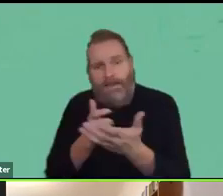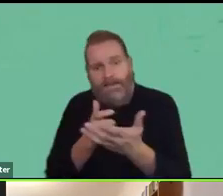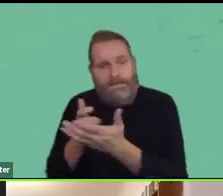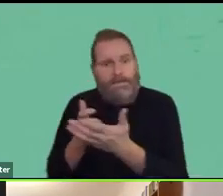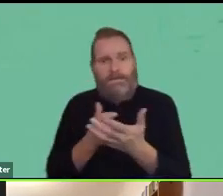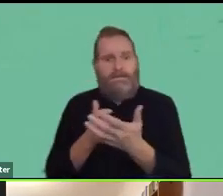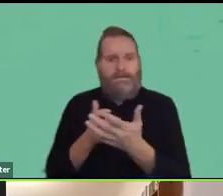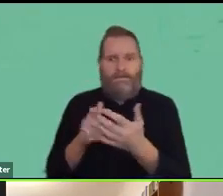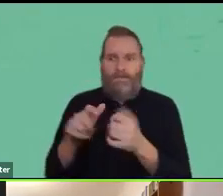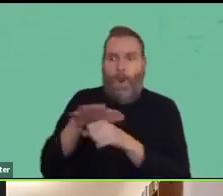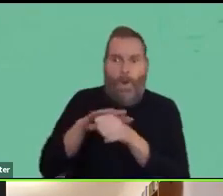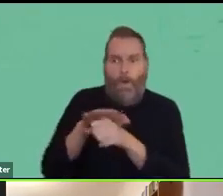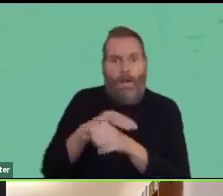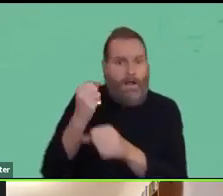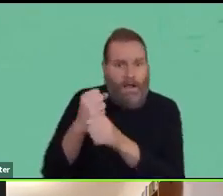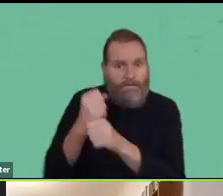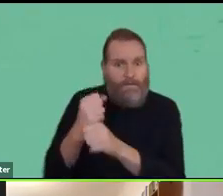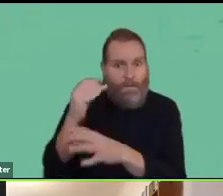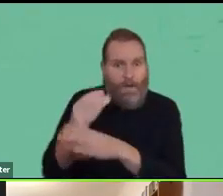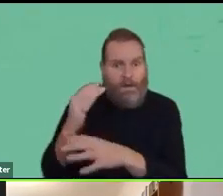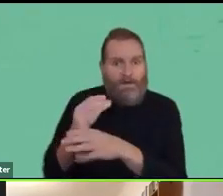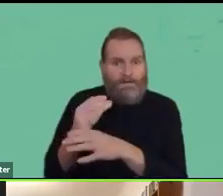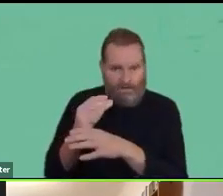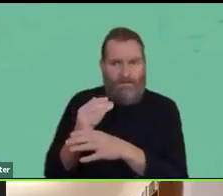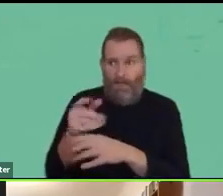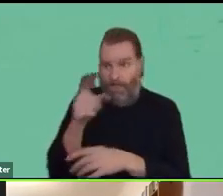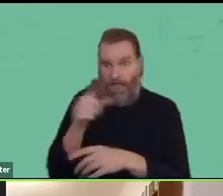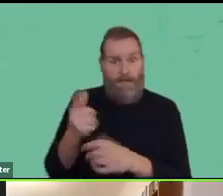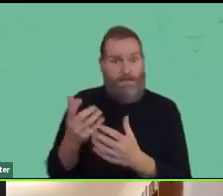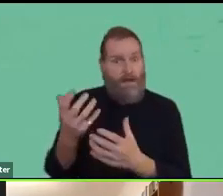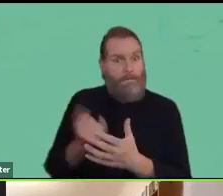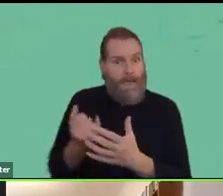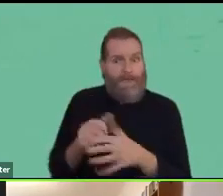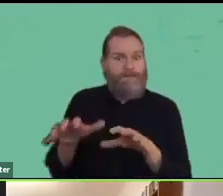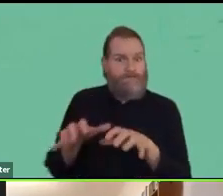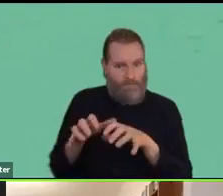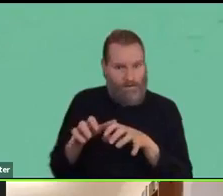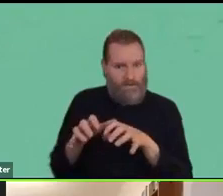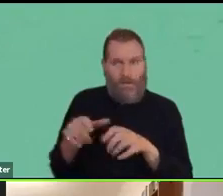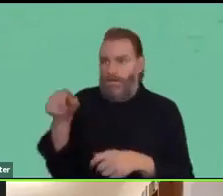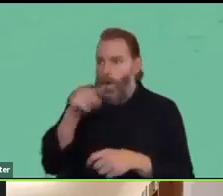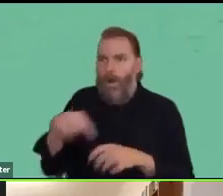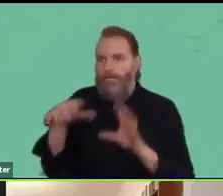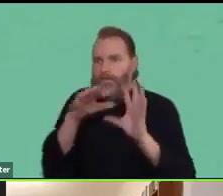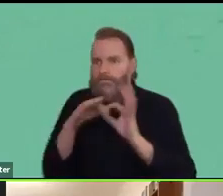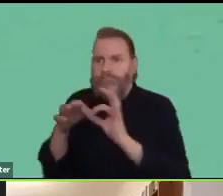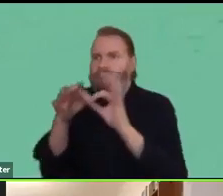what we're going to try and do early in January if we're successful and we've already been successful